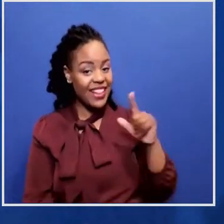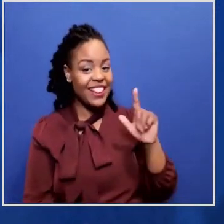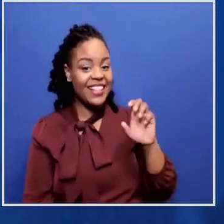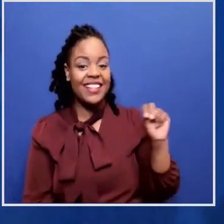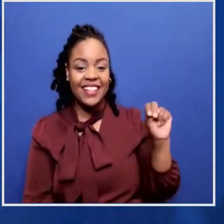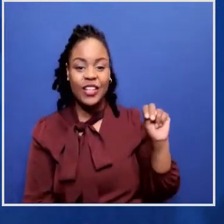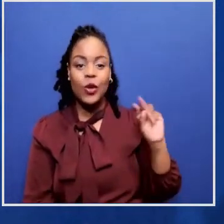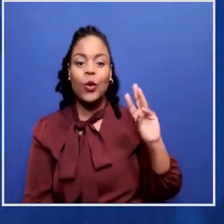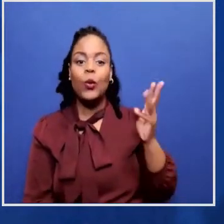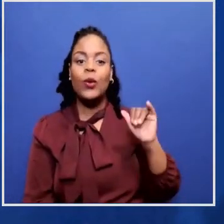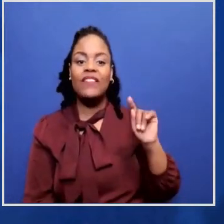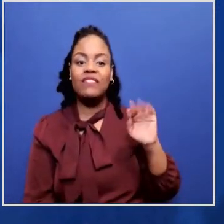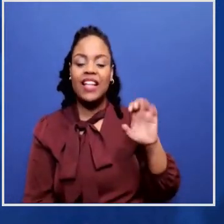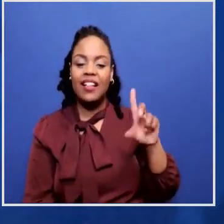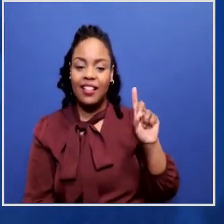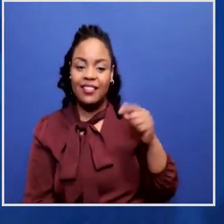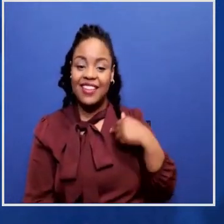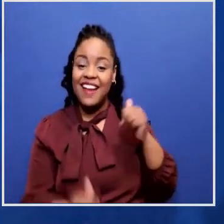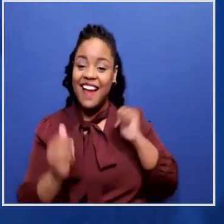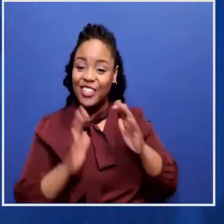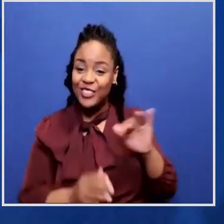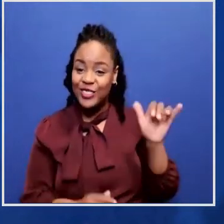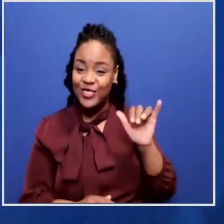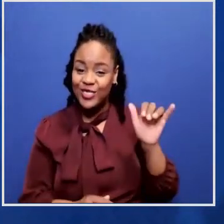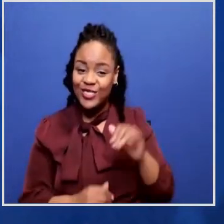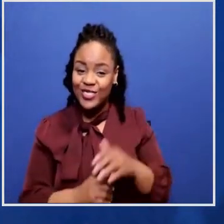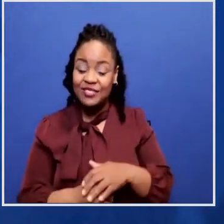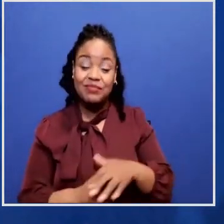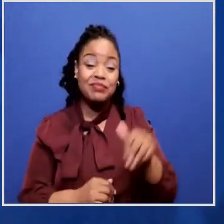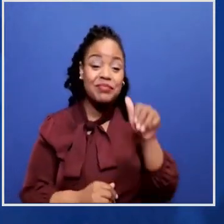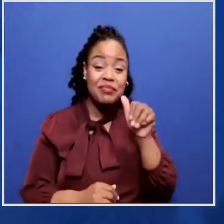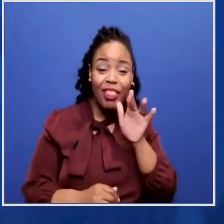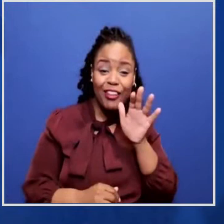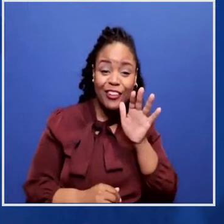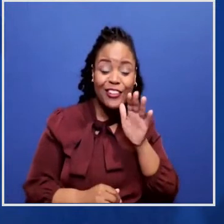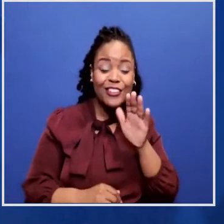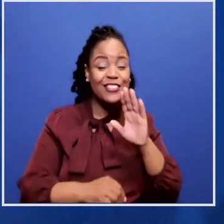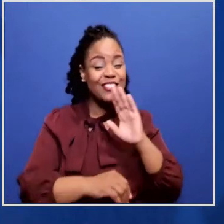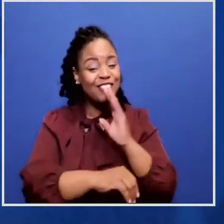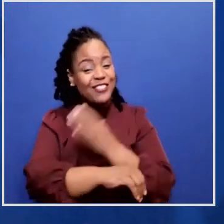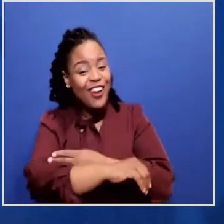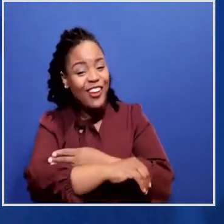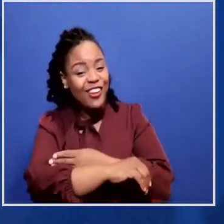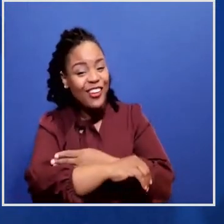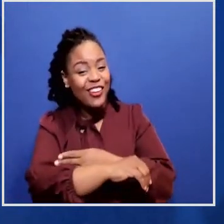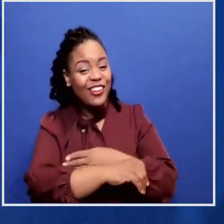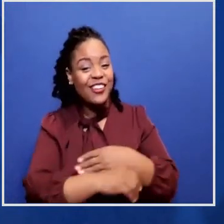HI, EVERYONE.